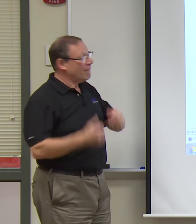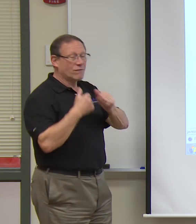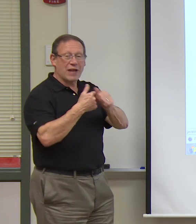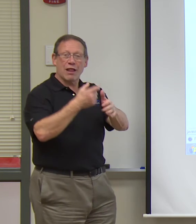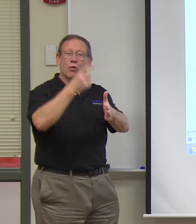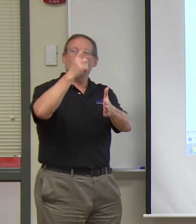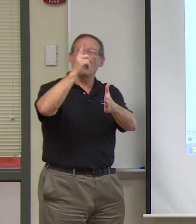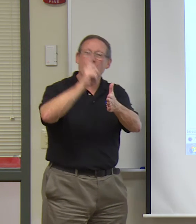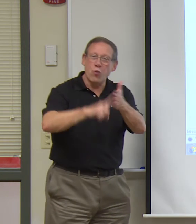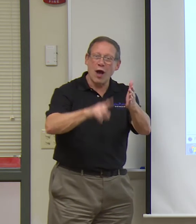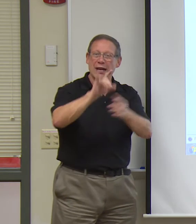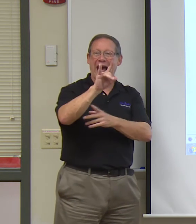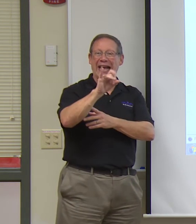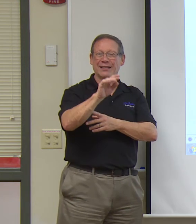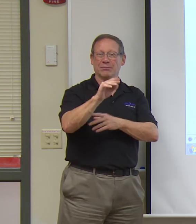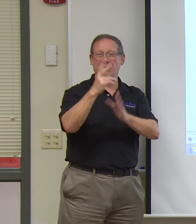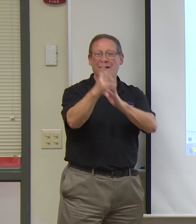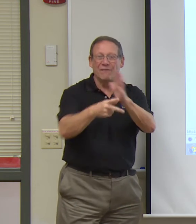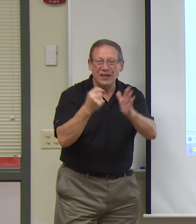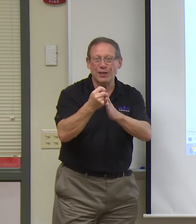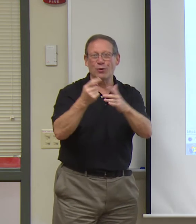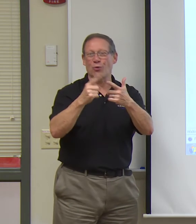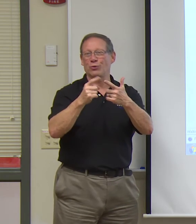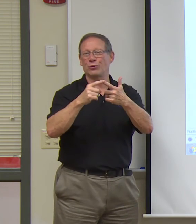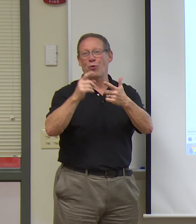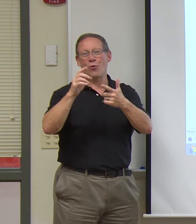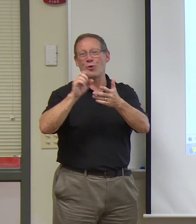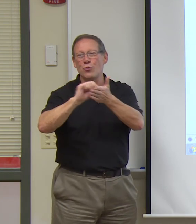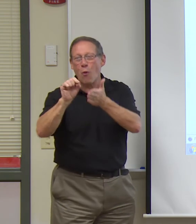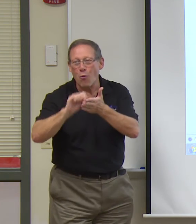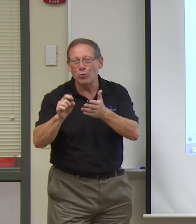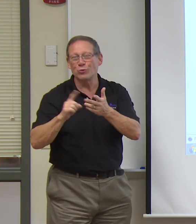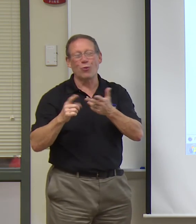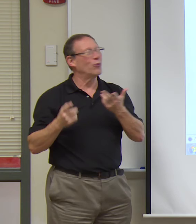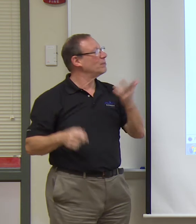And then you have your weekly plans as separate files in myCourses.